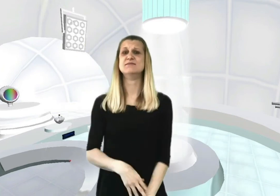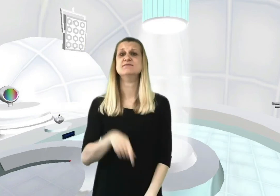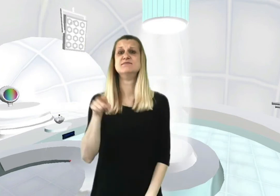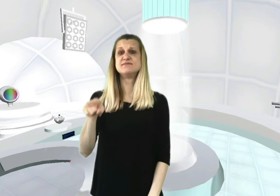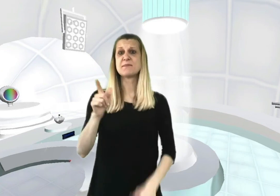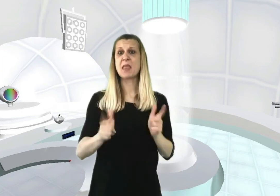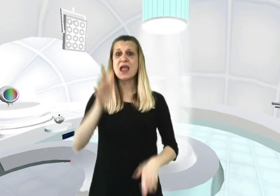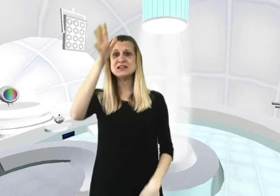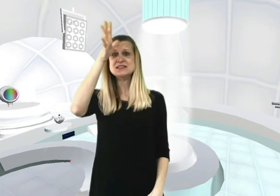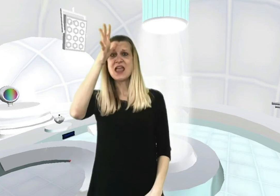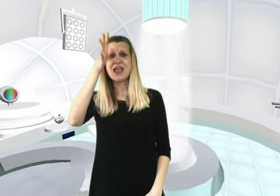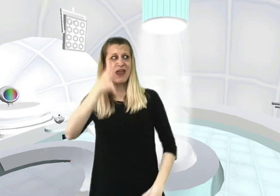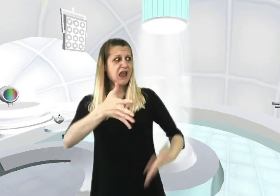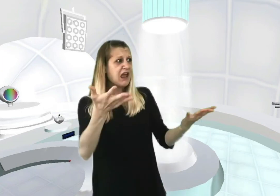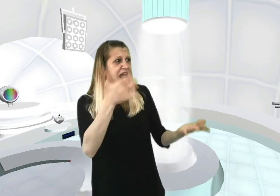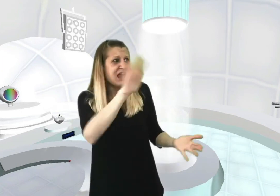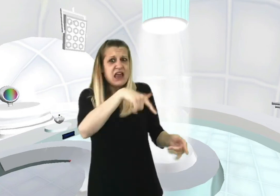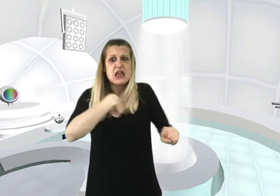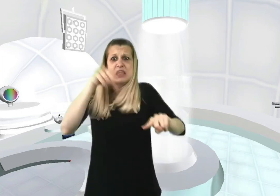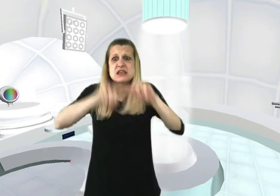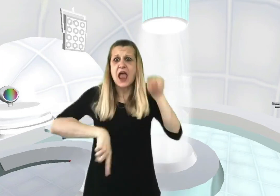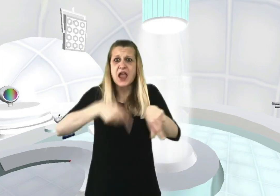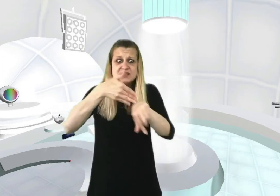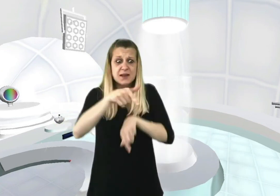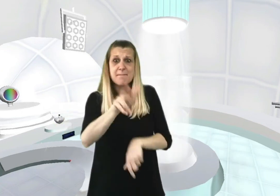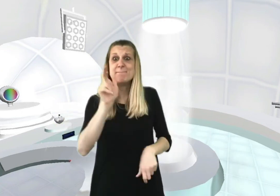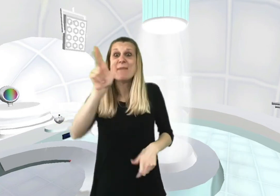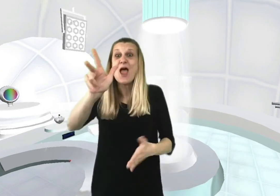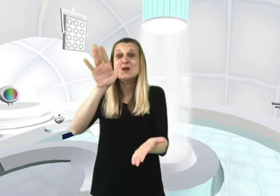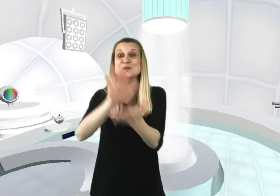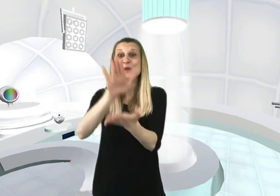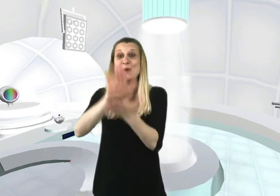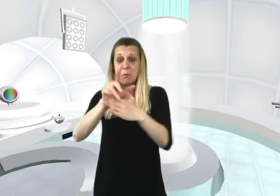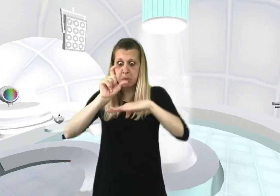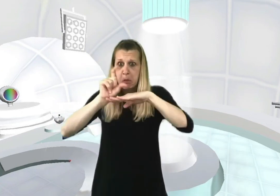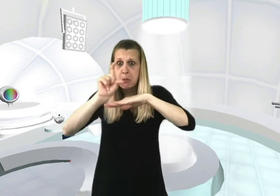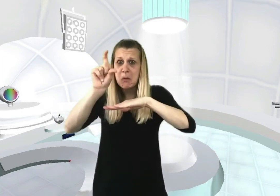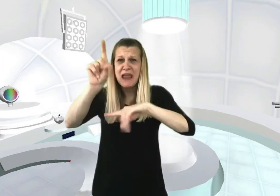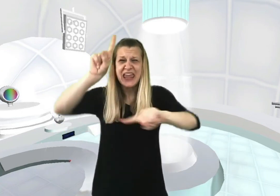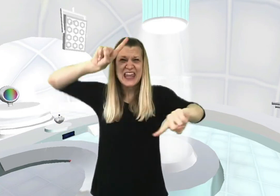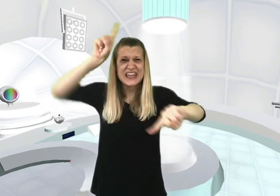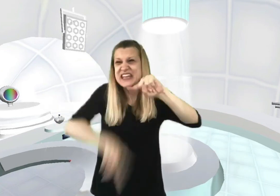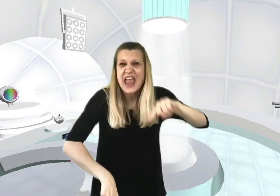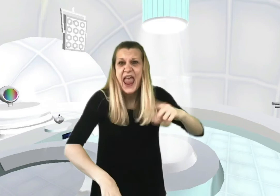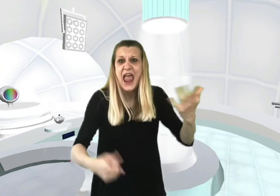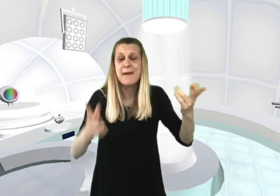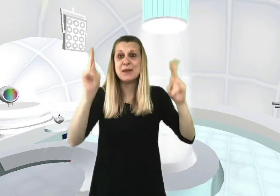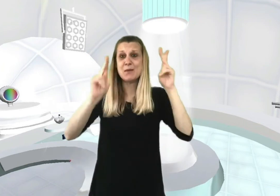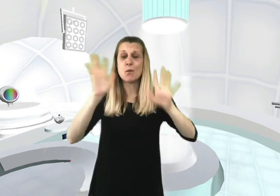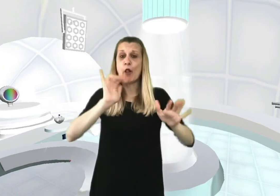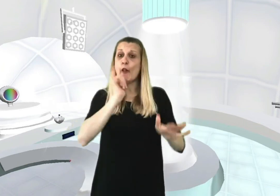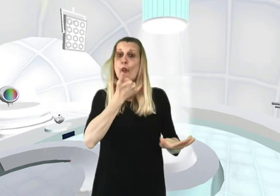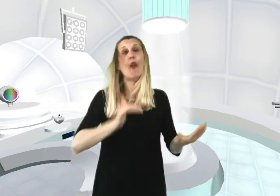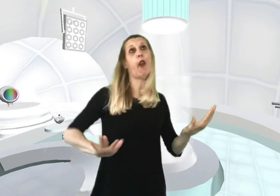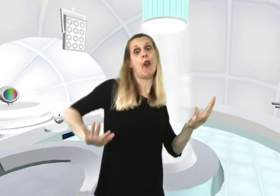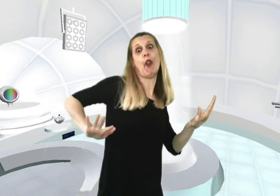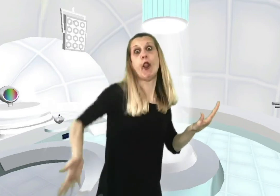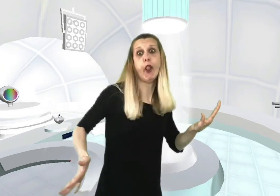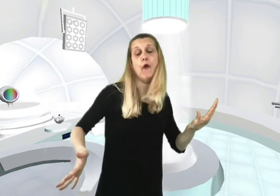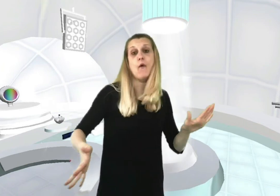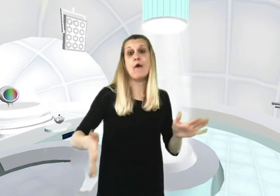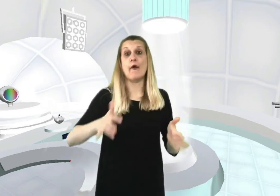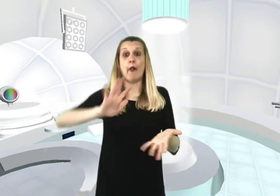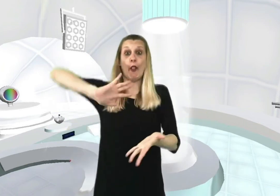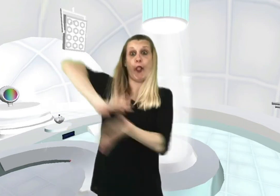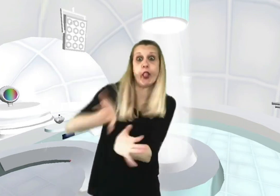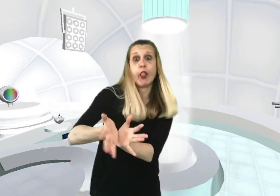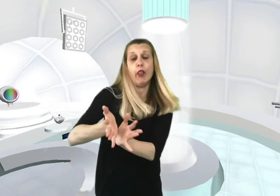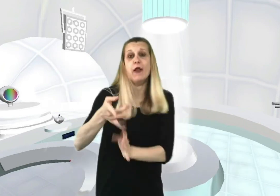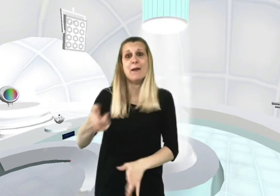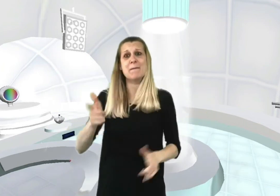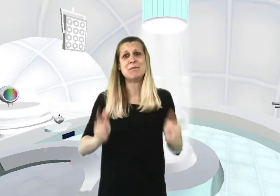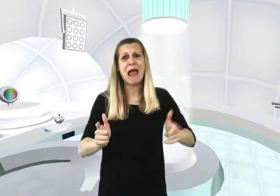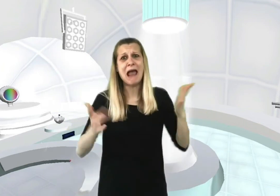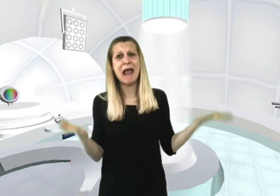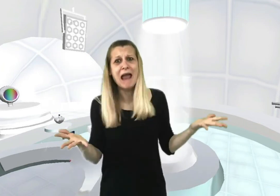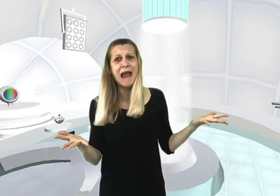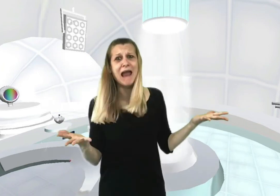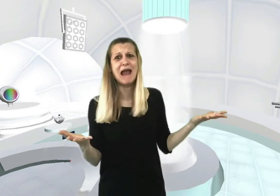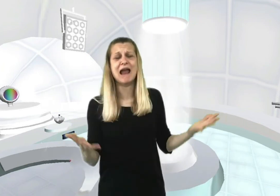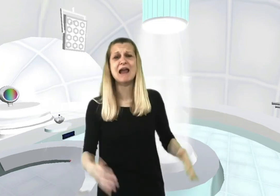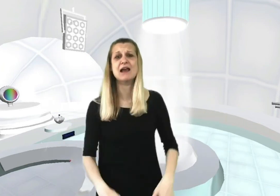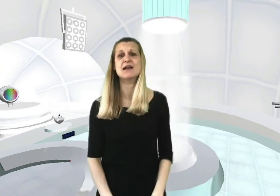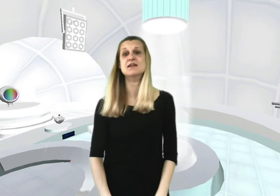And Mr. Teavee said, "We can’t send him back to school like this! He’ll get trodden on! He’ll get squashed!"